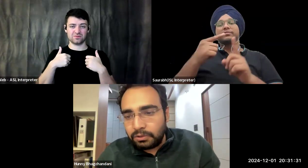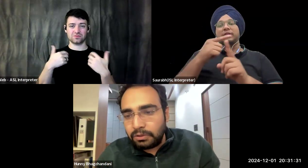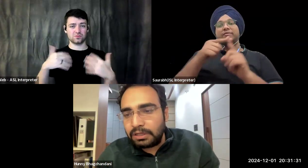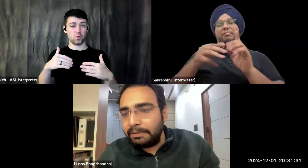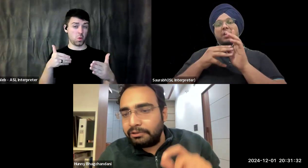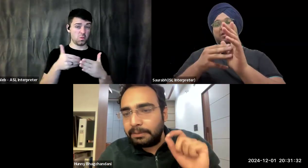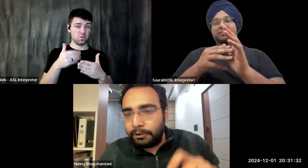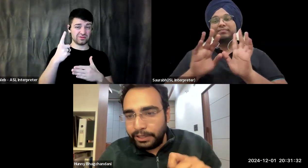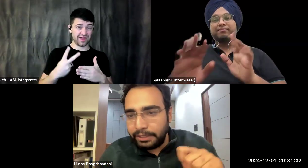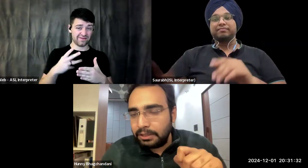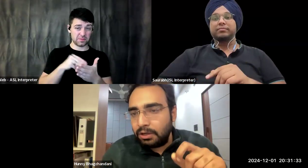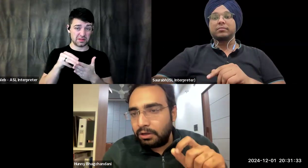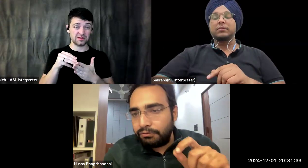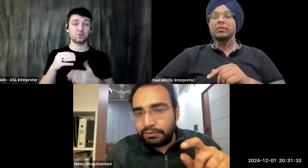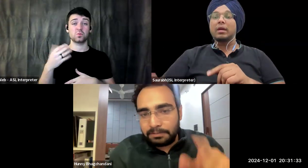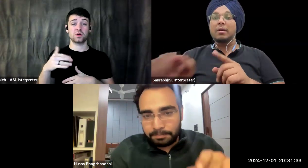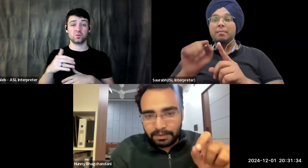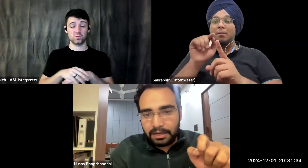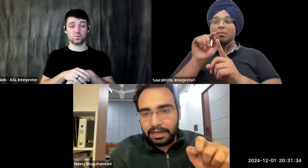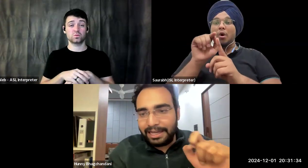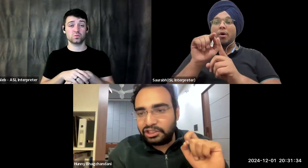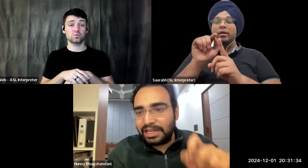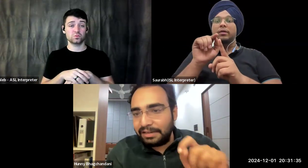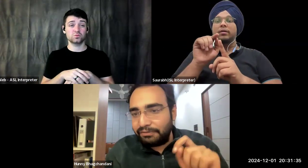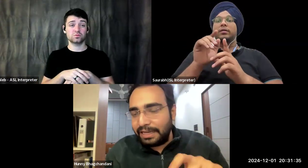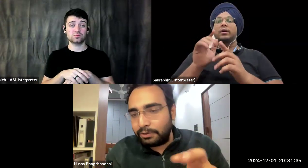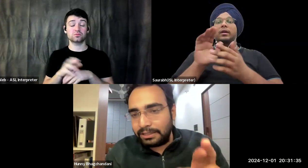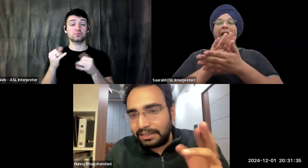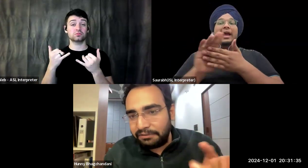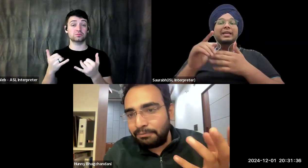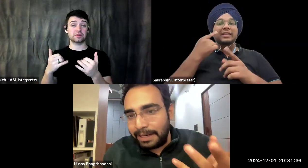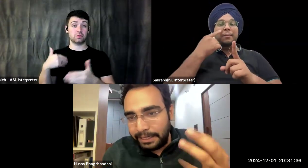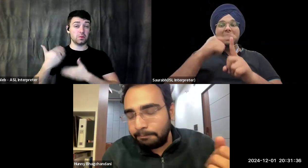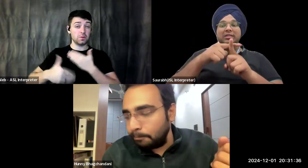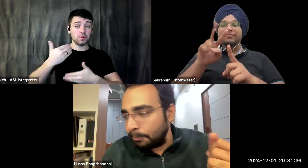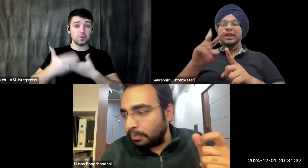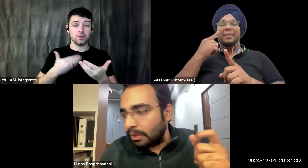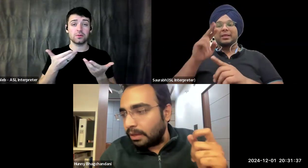So coming to the point of HI and VI together, deaf blind ...